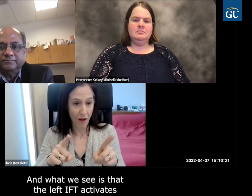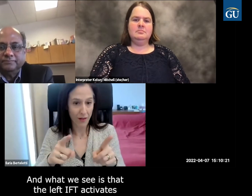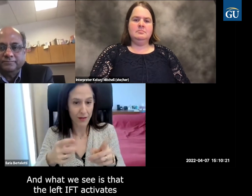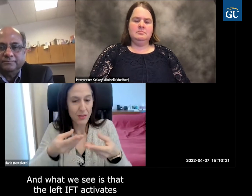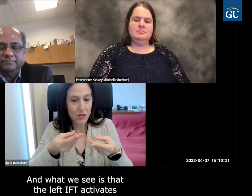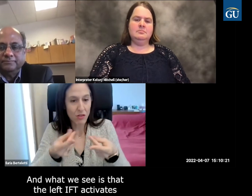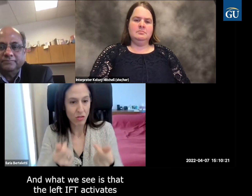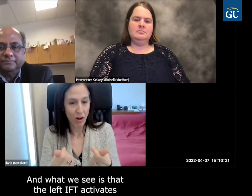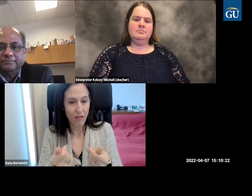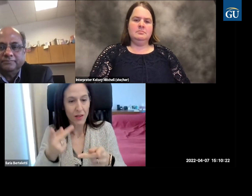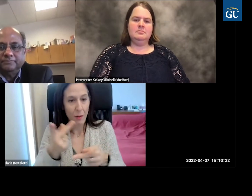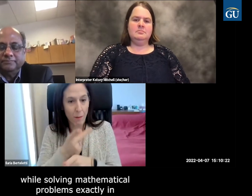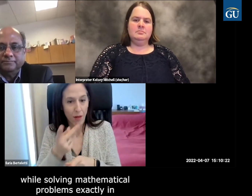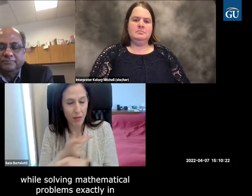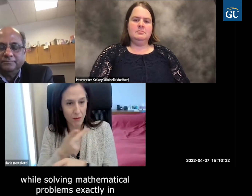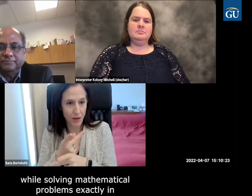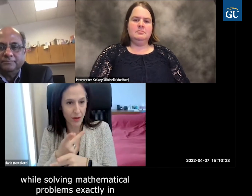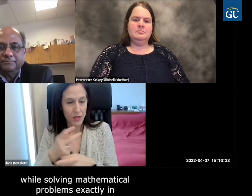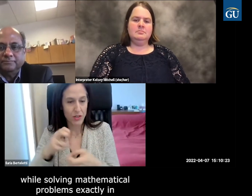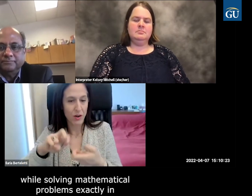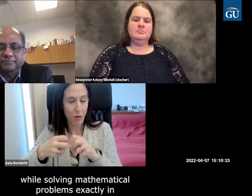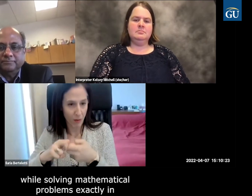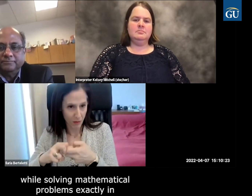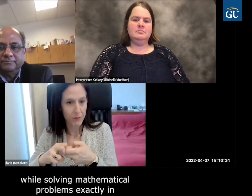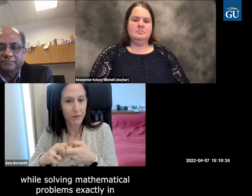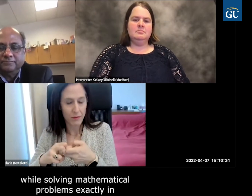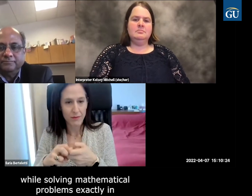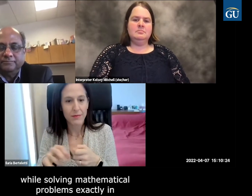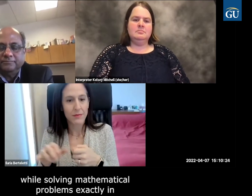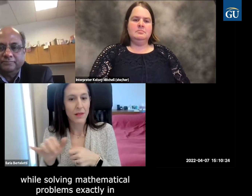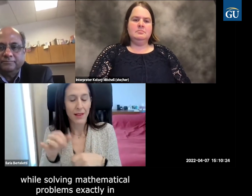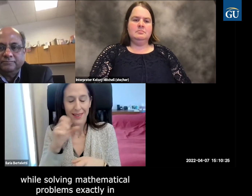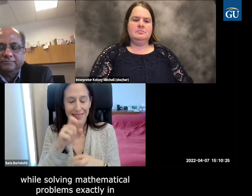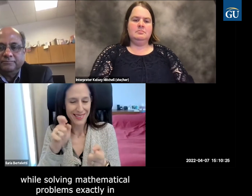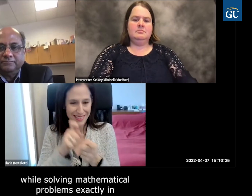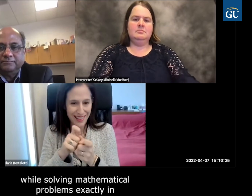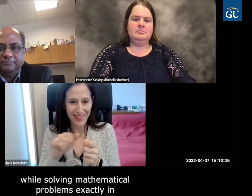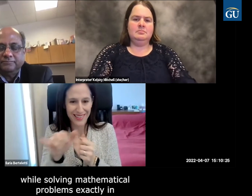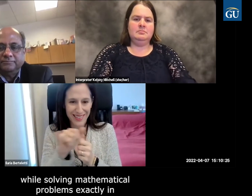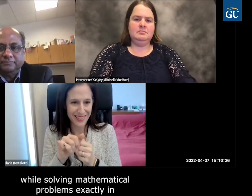activates